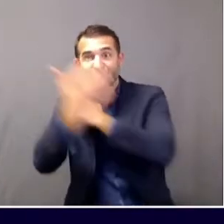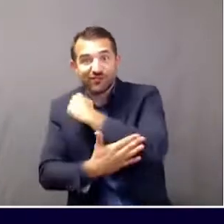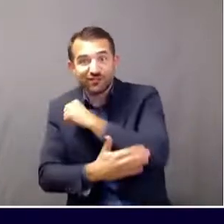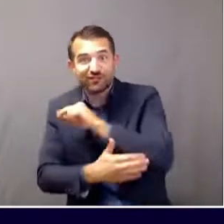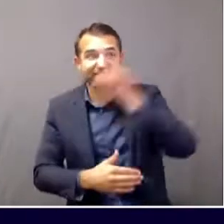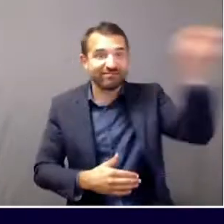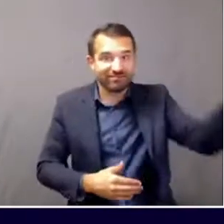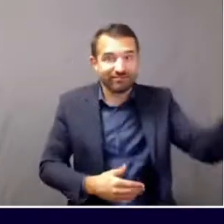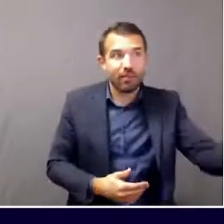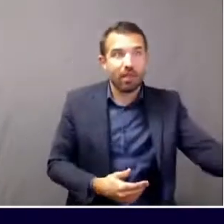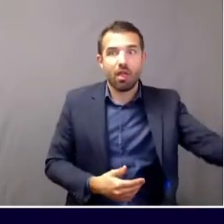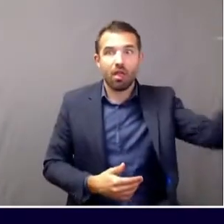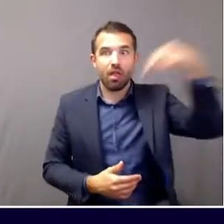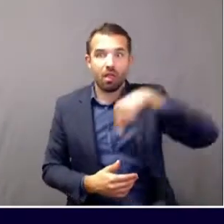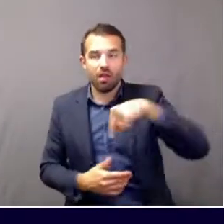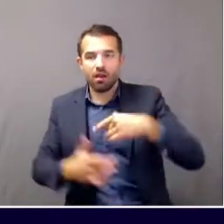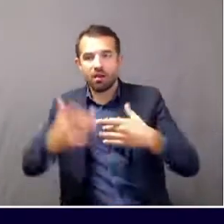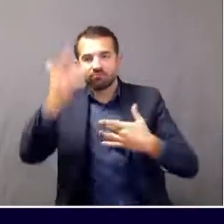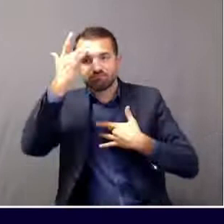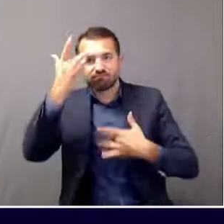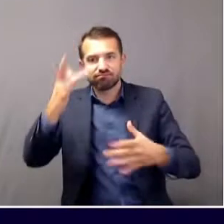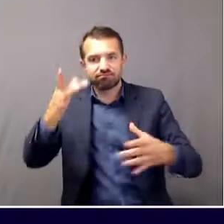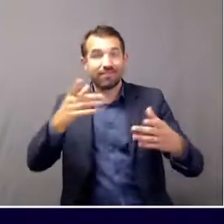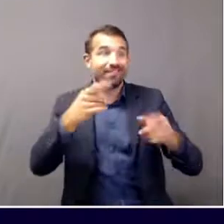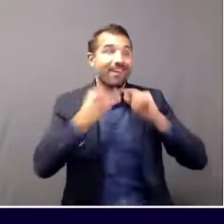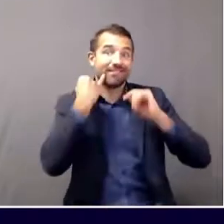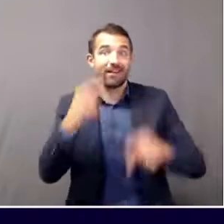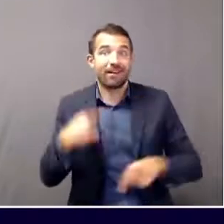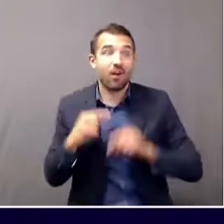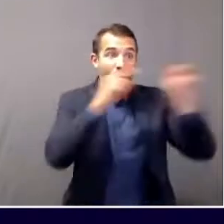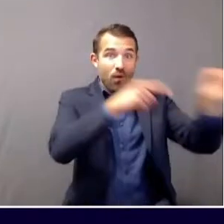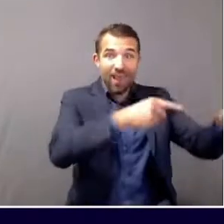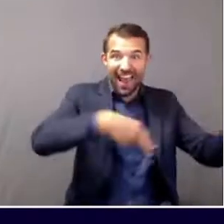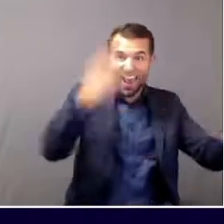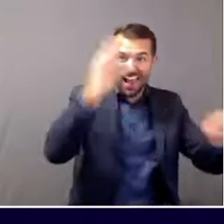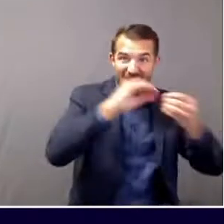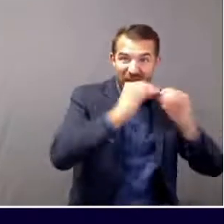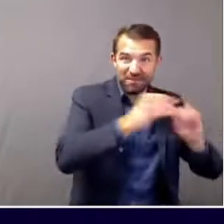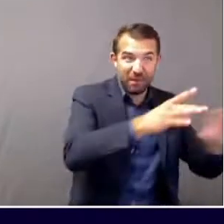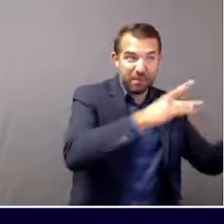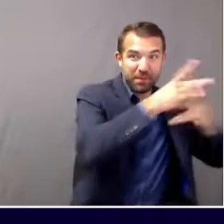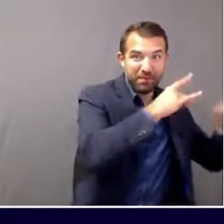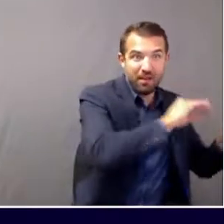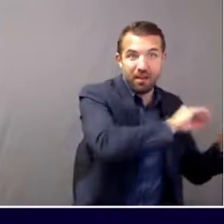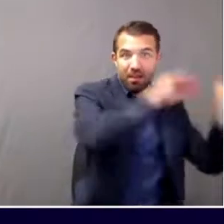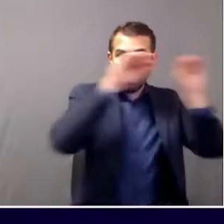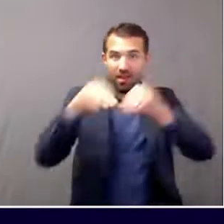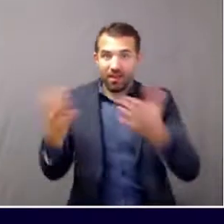be visiting folks in places